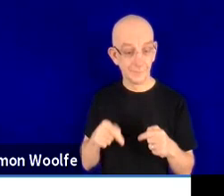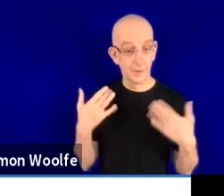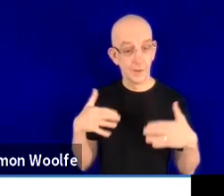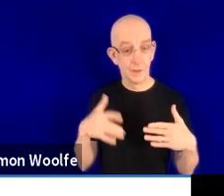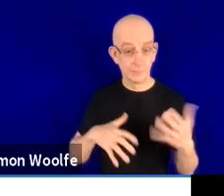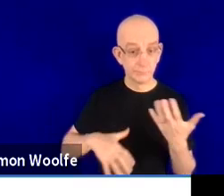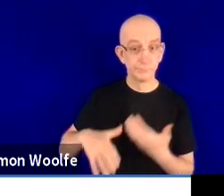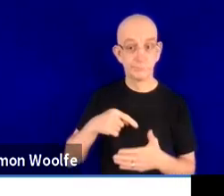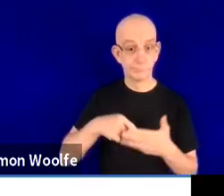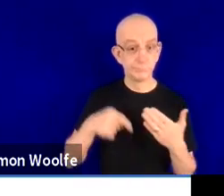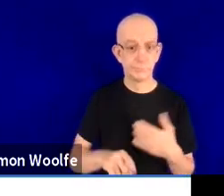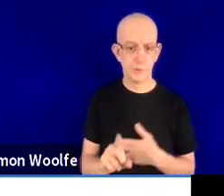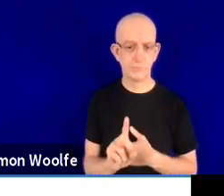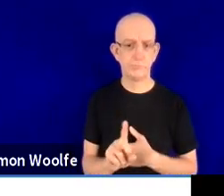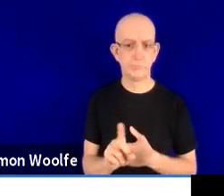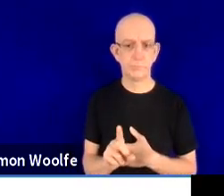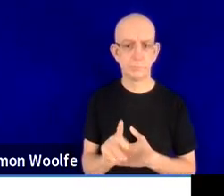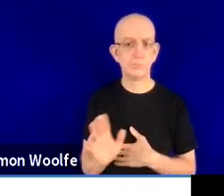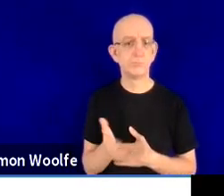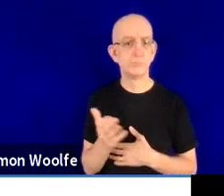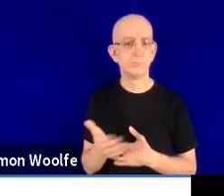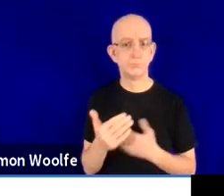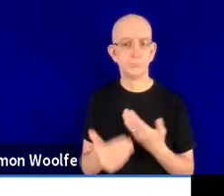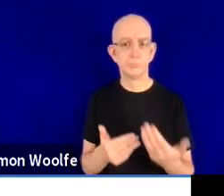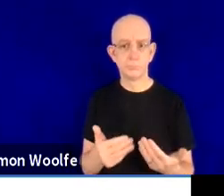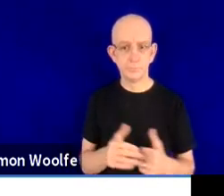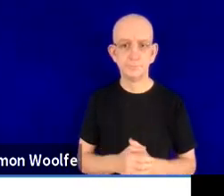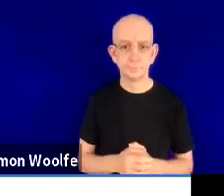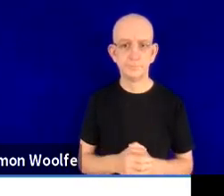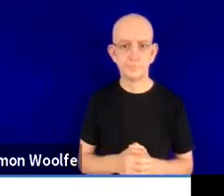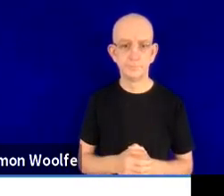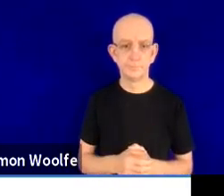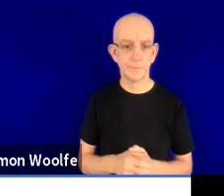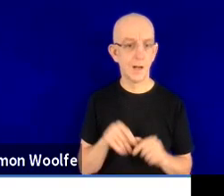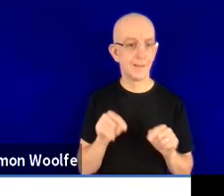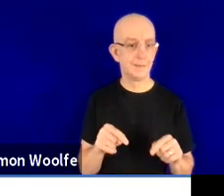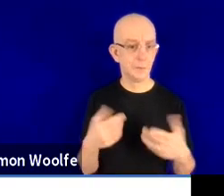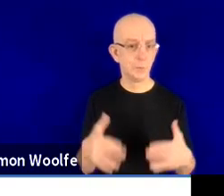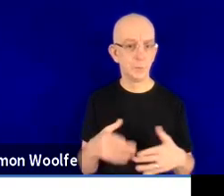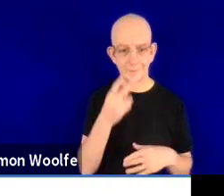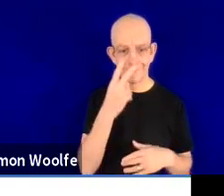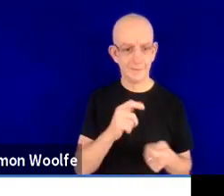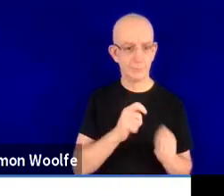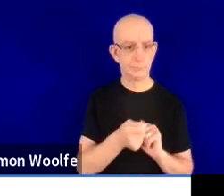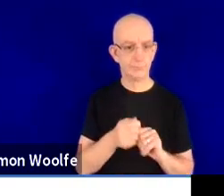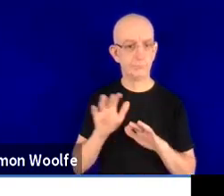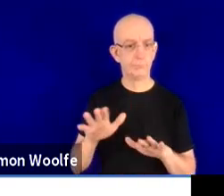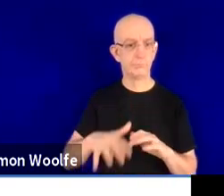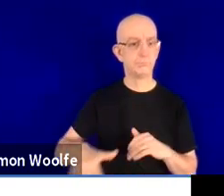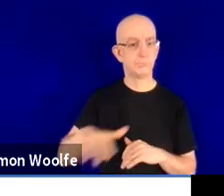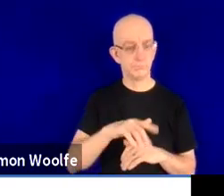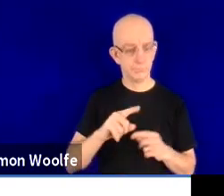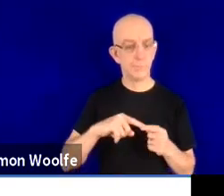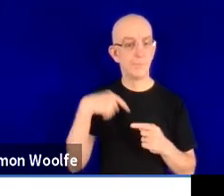And then the transfer data from the smartphone to the district level which cross check and clean a little bit of data